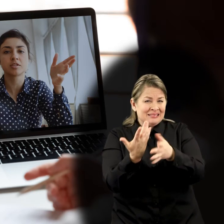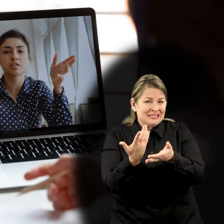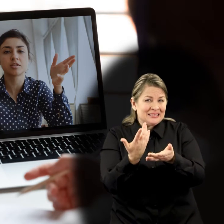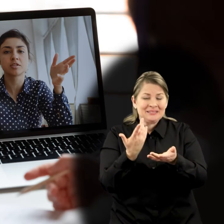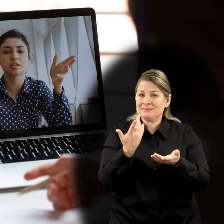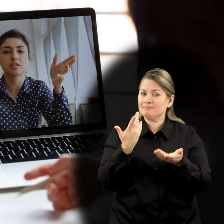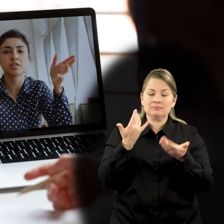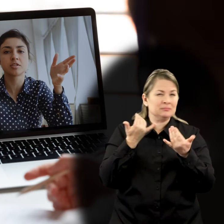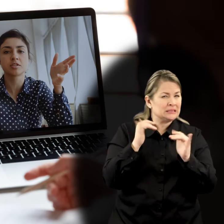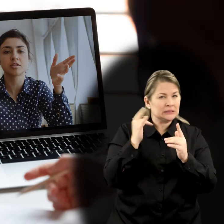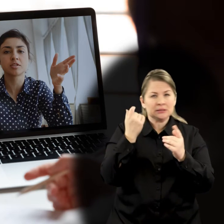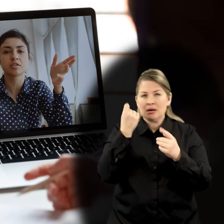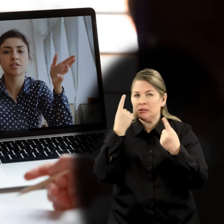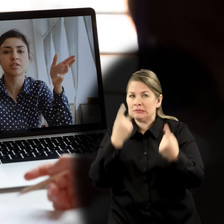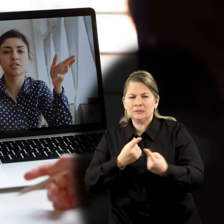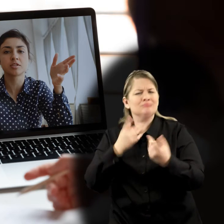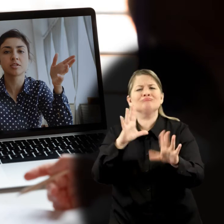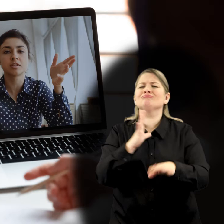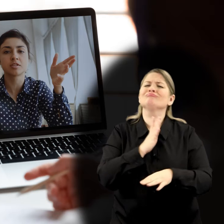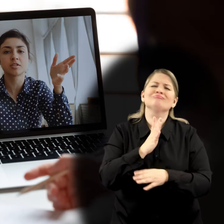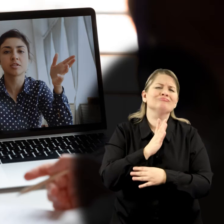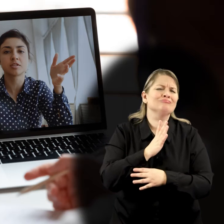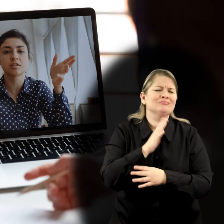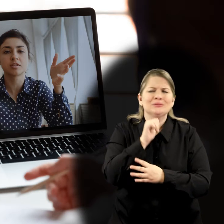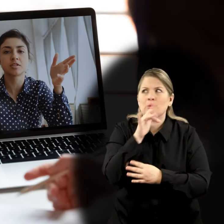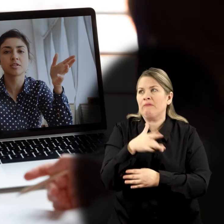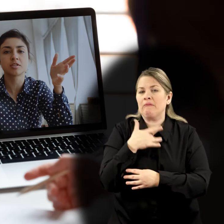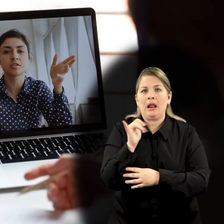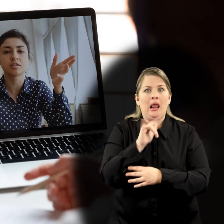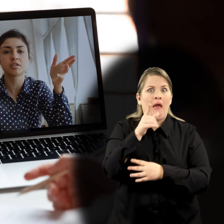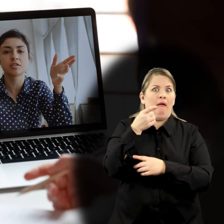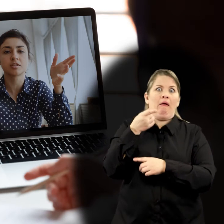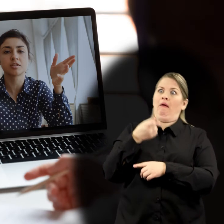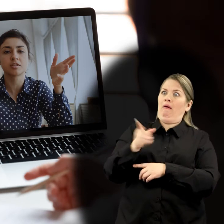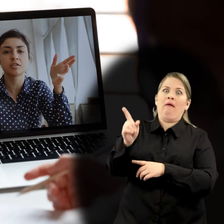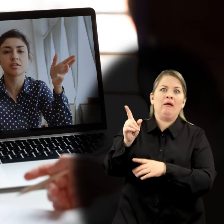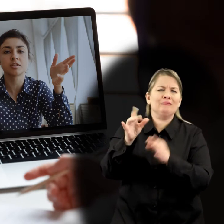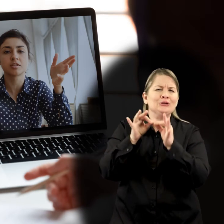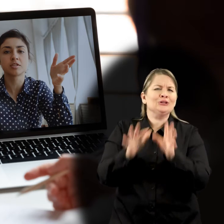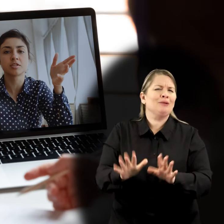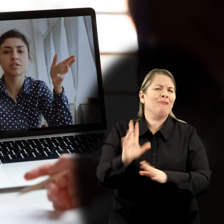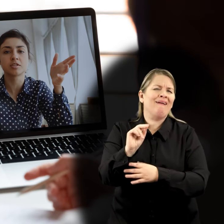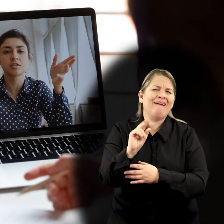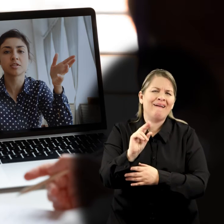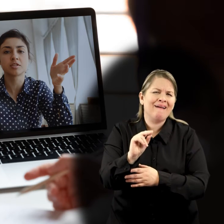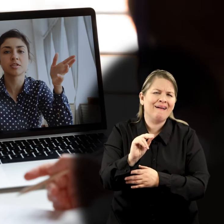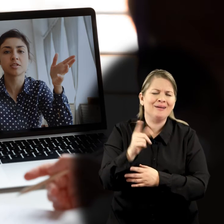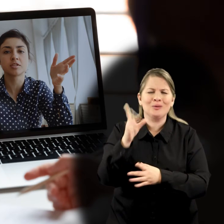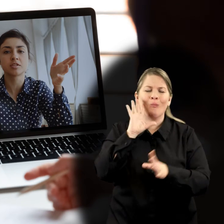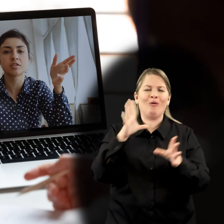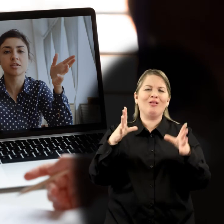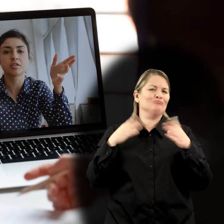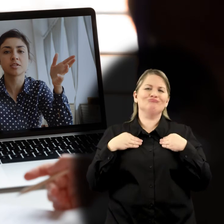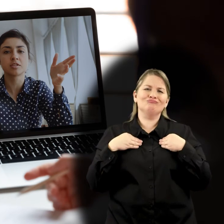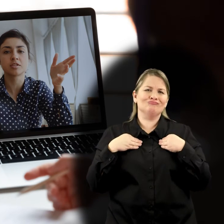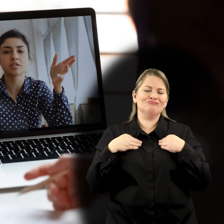This is ok as long as your request is based on access to effective communication. Don't worry about offending the interpreter.